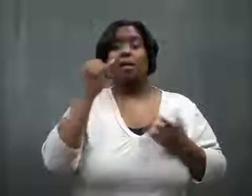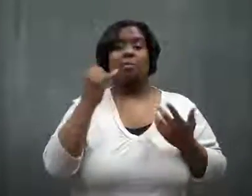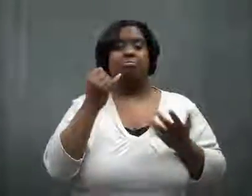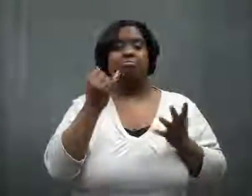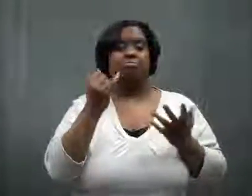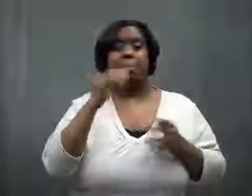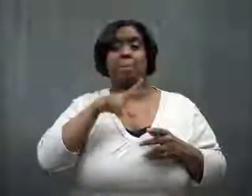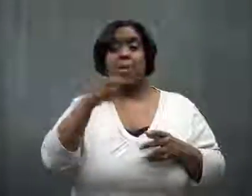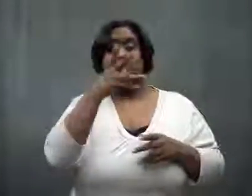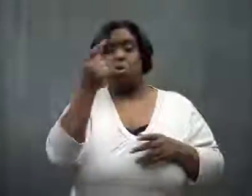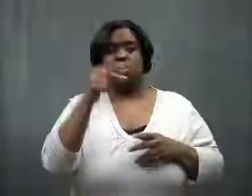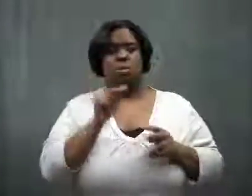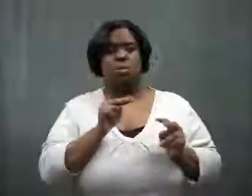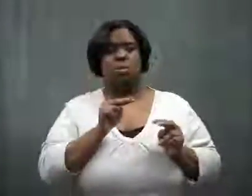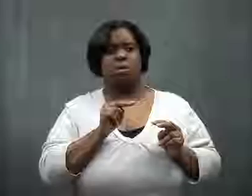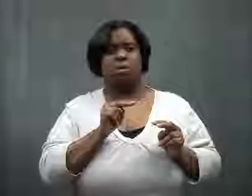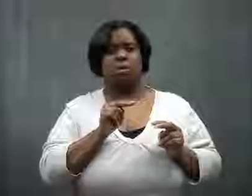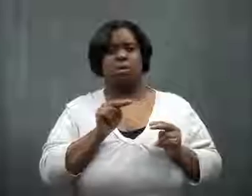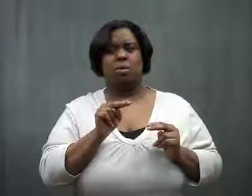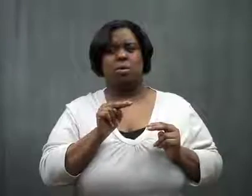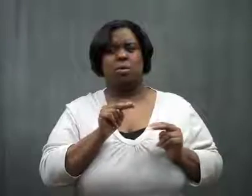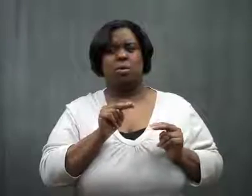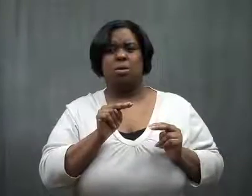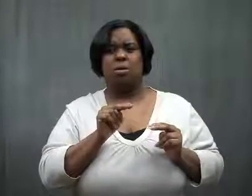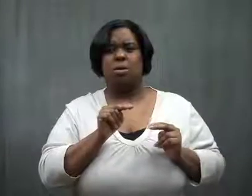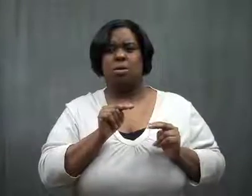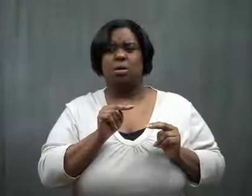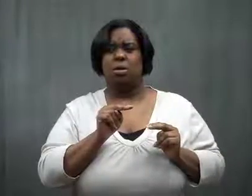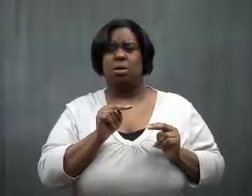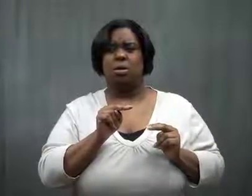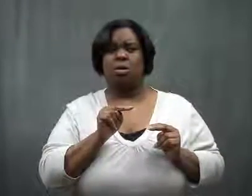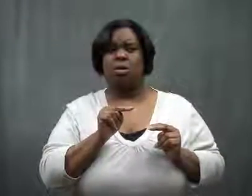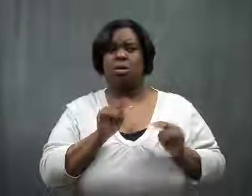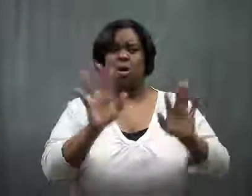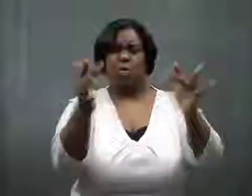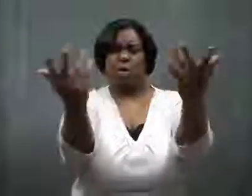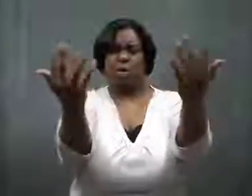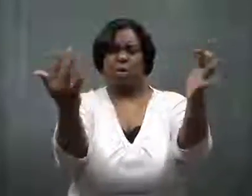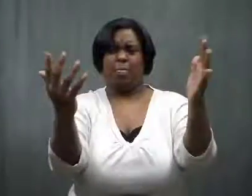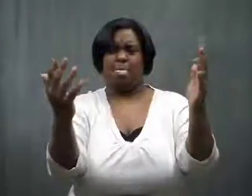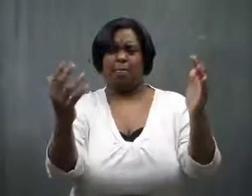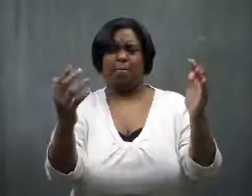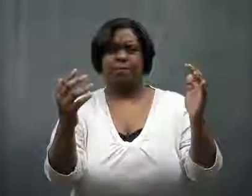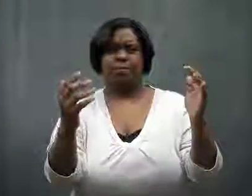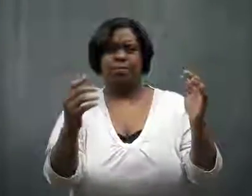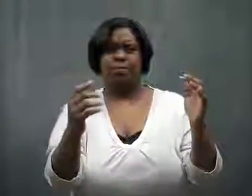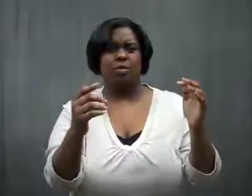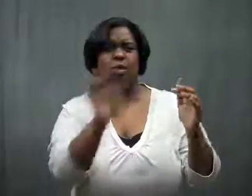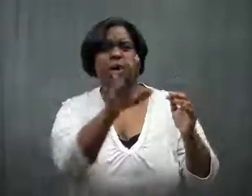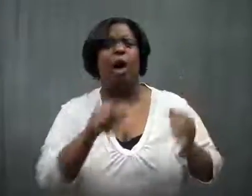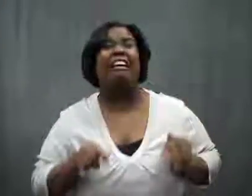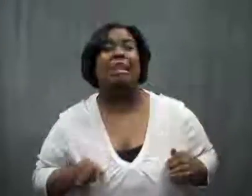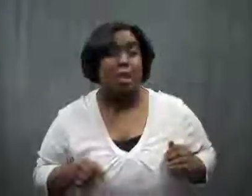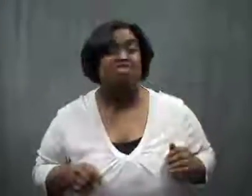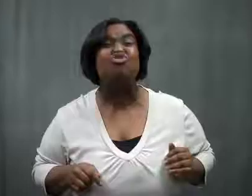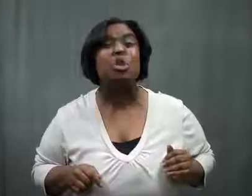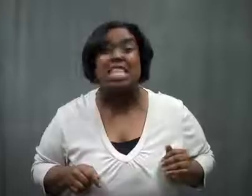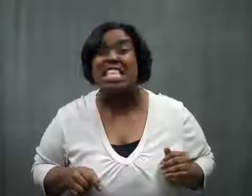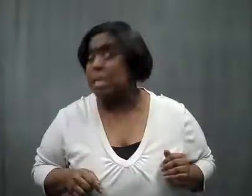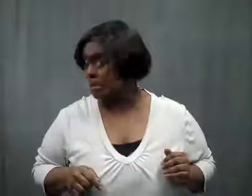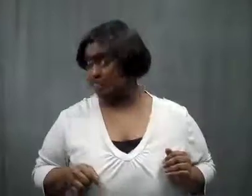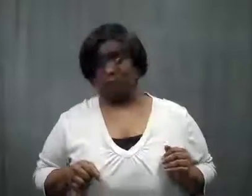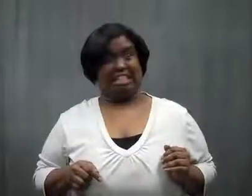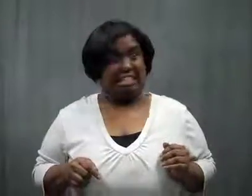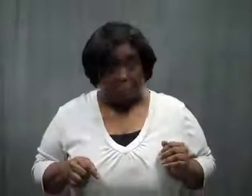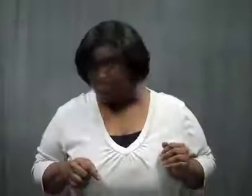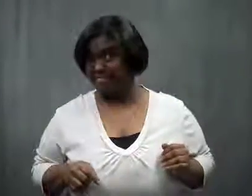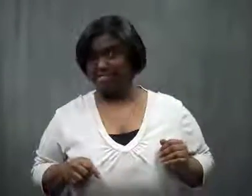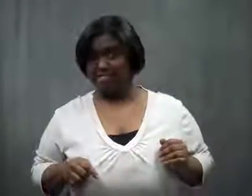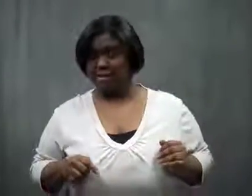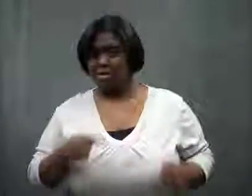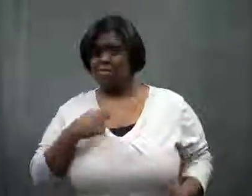My step mother watched us and said, "Wait a minute... and then she did this...